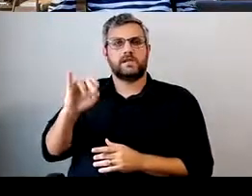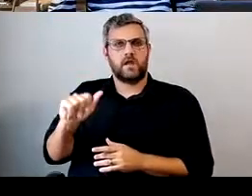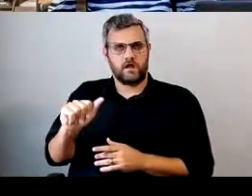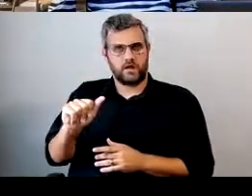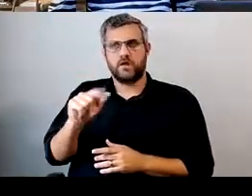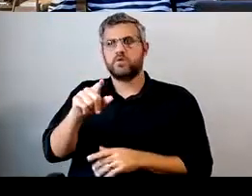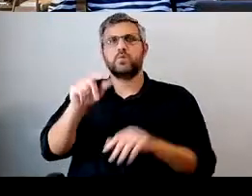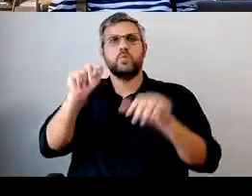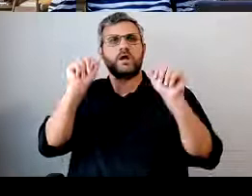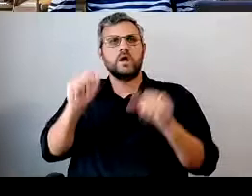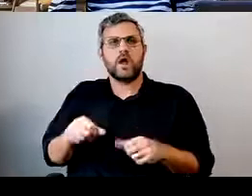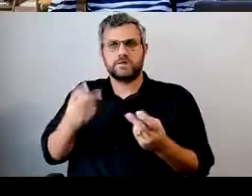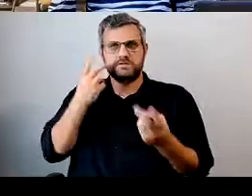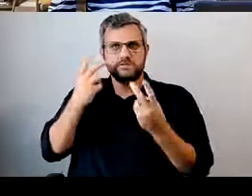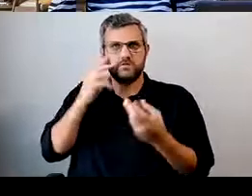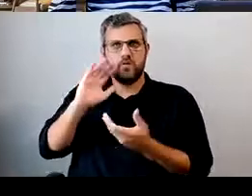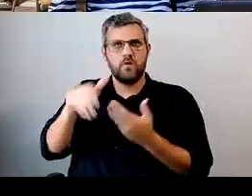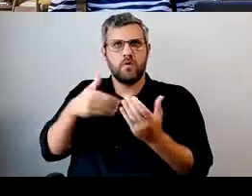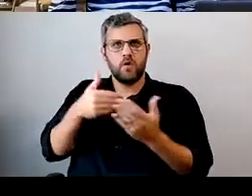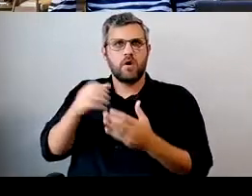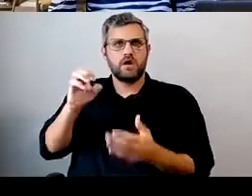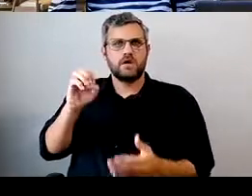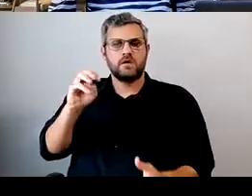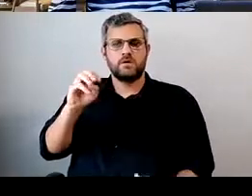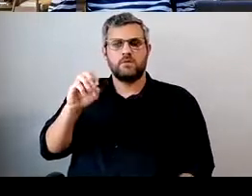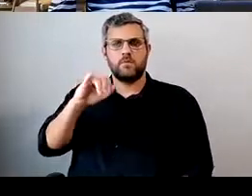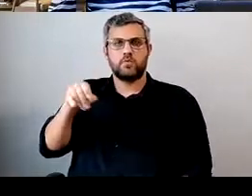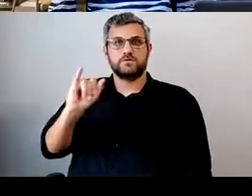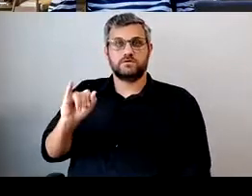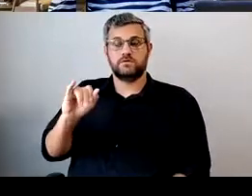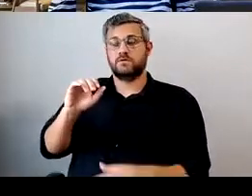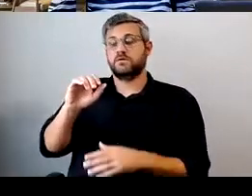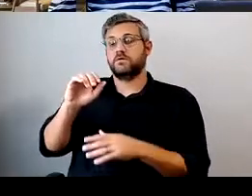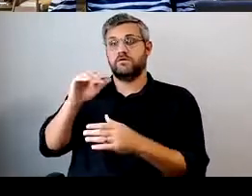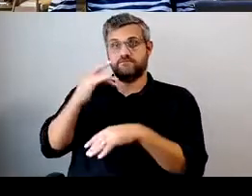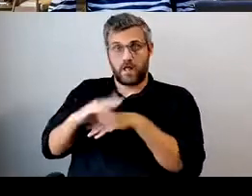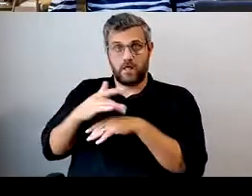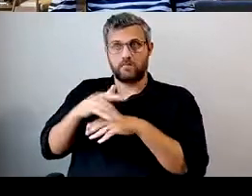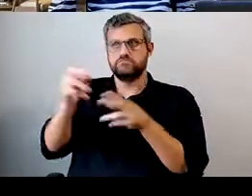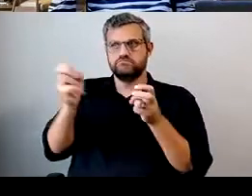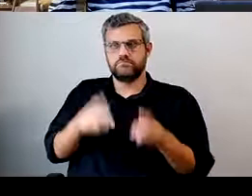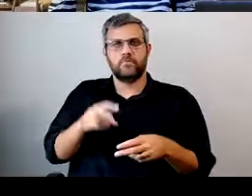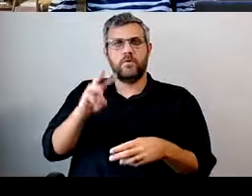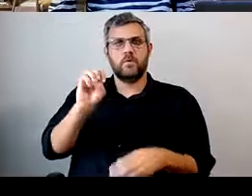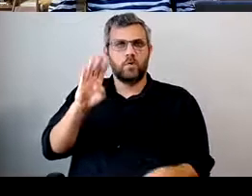all of the emojis that are available, and you can embed them in websites, Word documents, PowerPoint presentations,